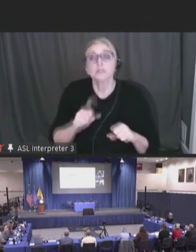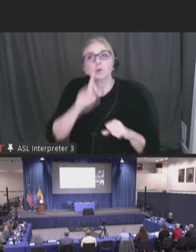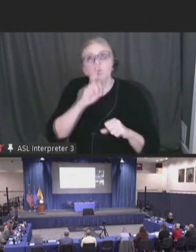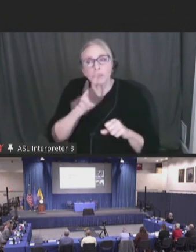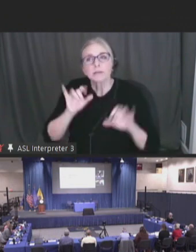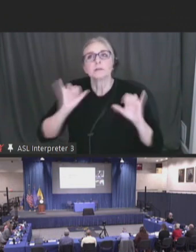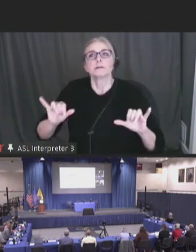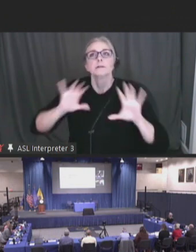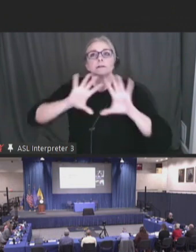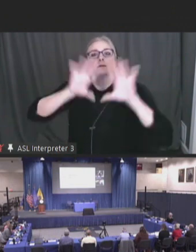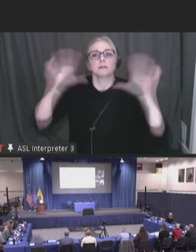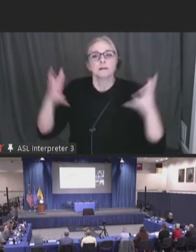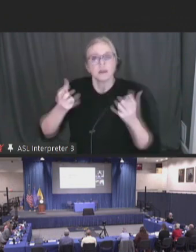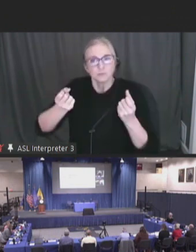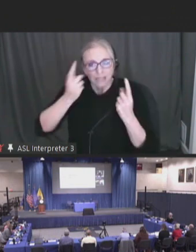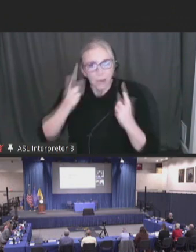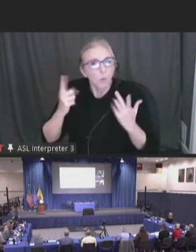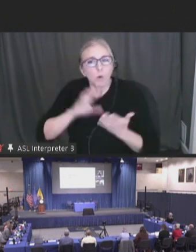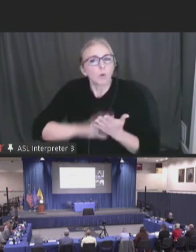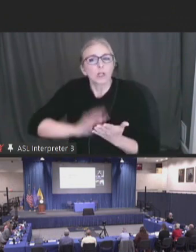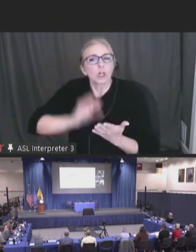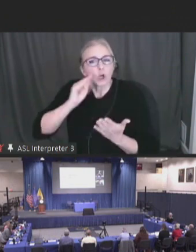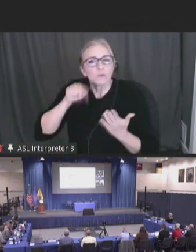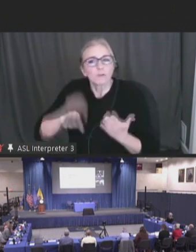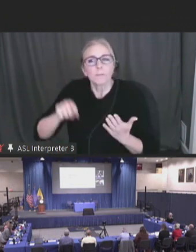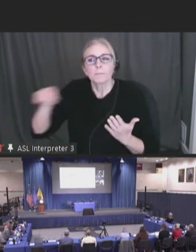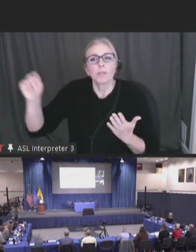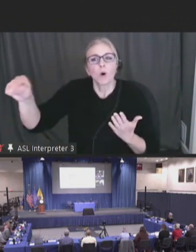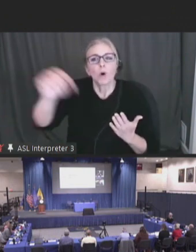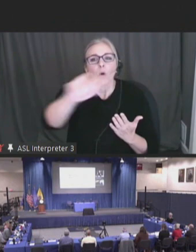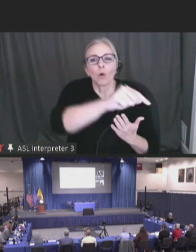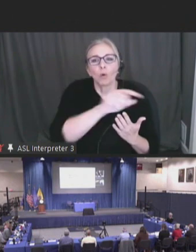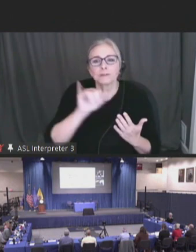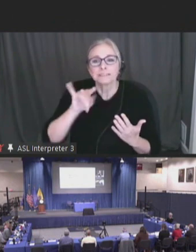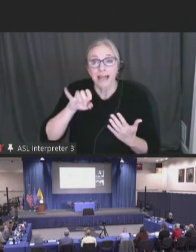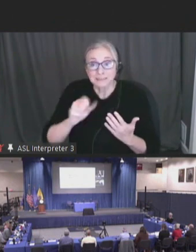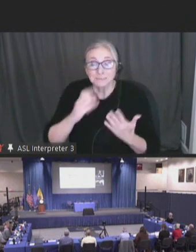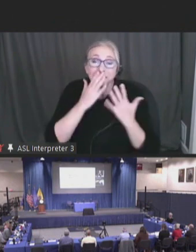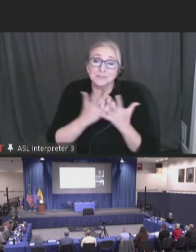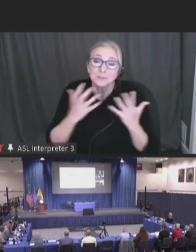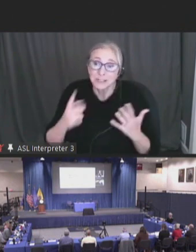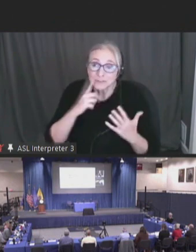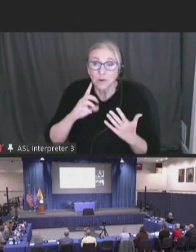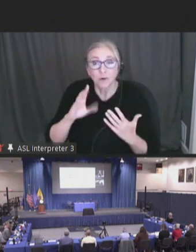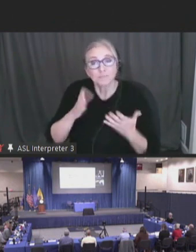lessons learned from the field. So, thank you so much for allowing me to give that update.